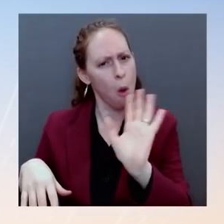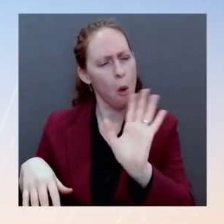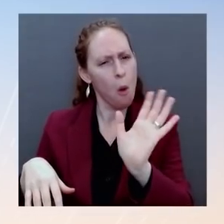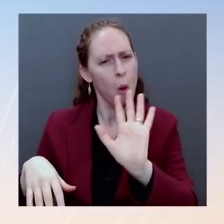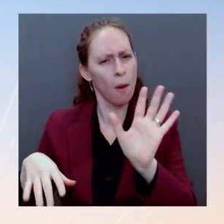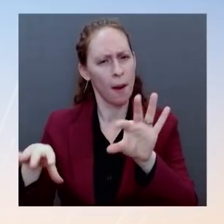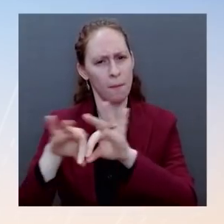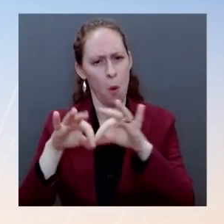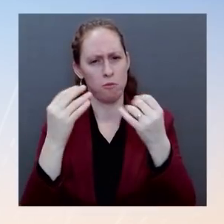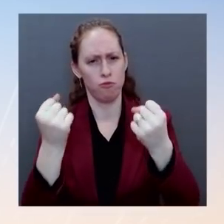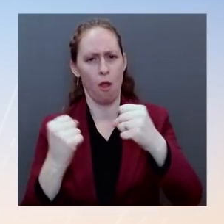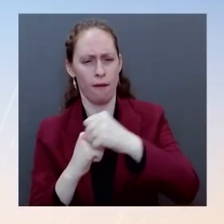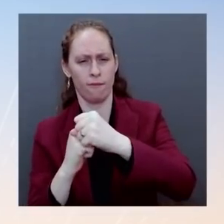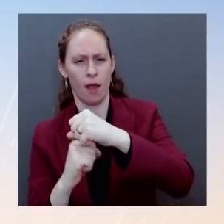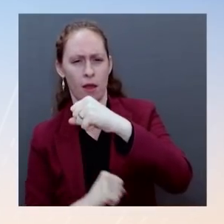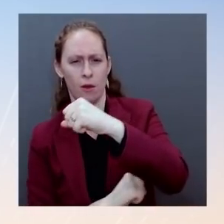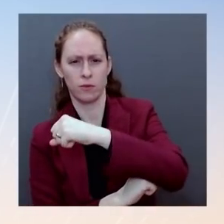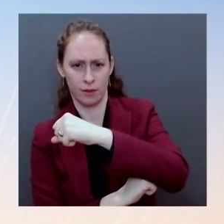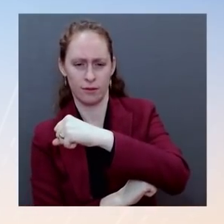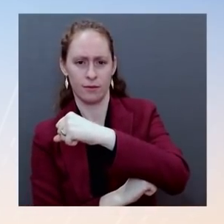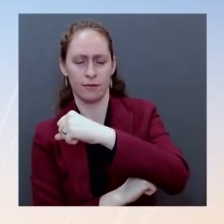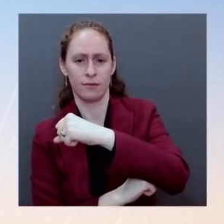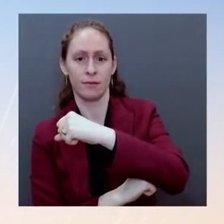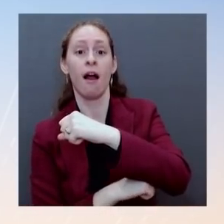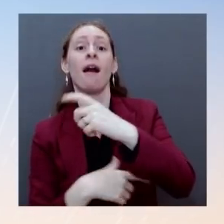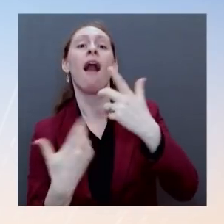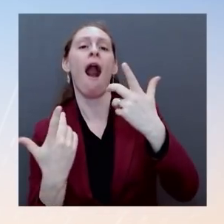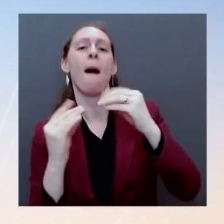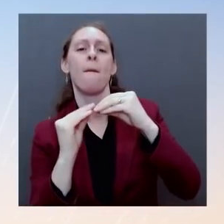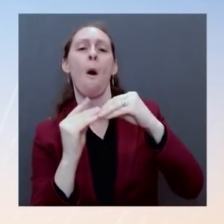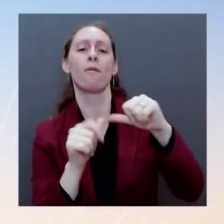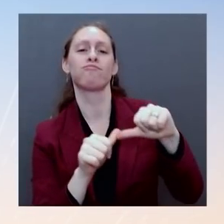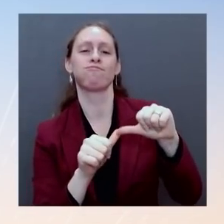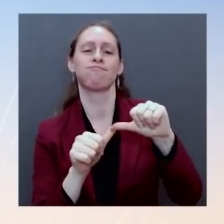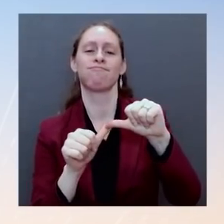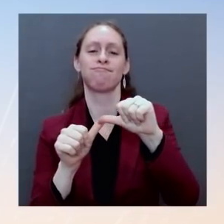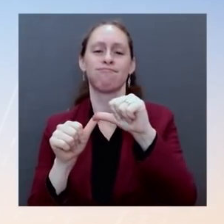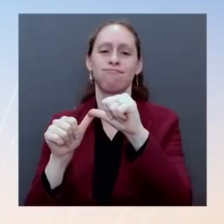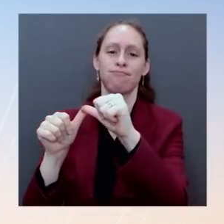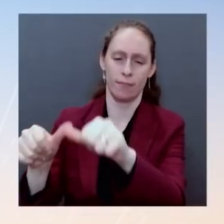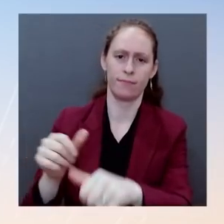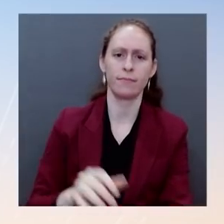the productive capacity of the economy; how we can make sure that our economy can produce more goods and services more cheaply